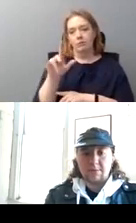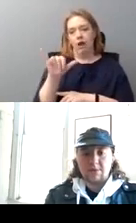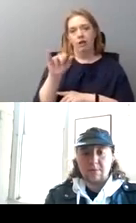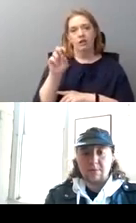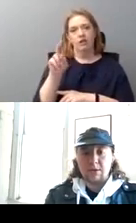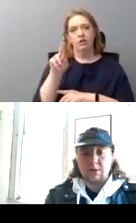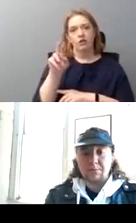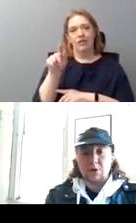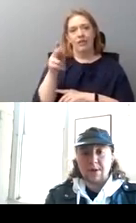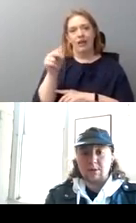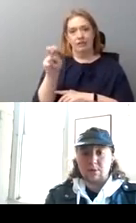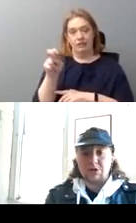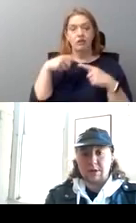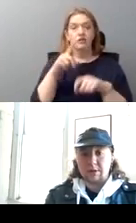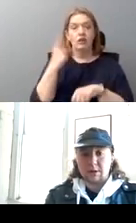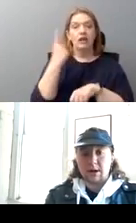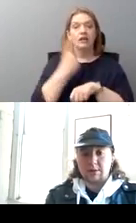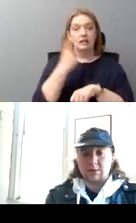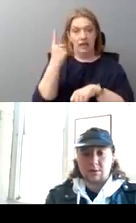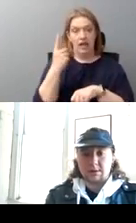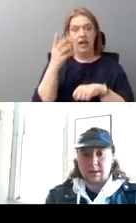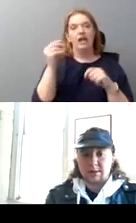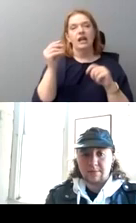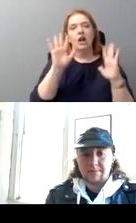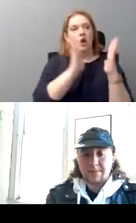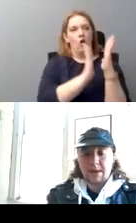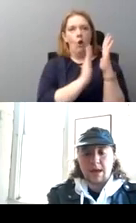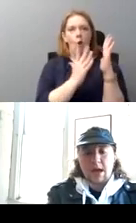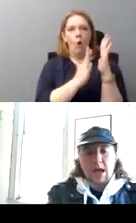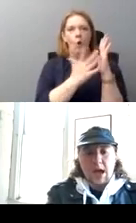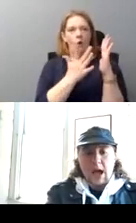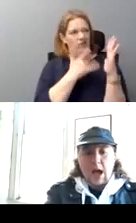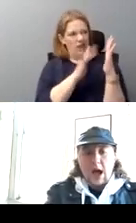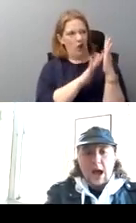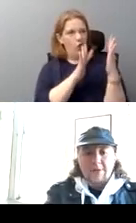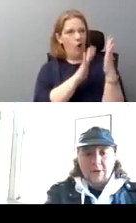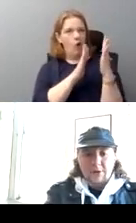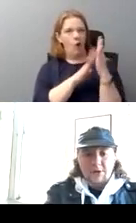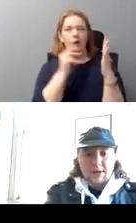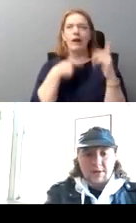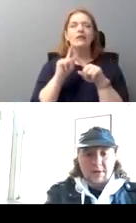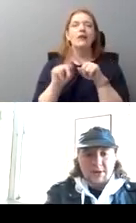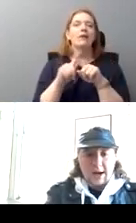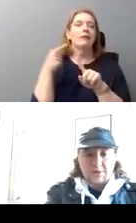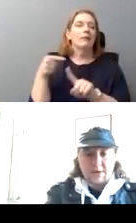from his propane torch chandelier at the rocks and tandem after purchasing 500 Capp Street,